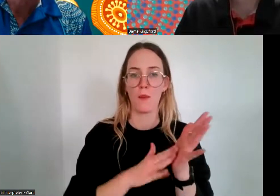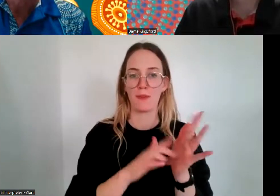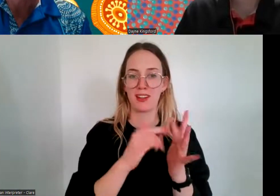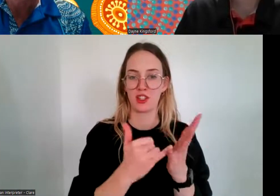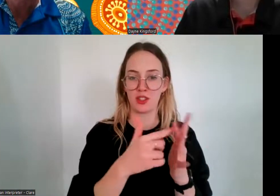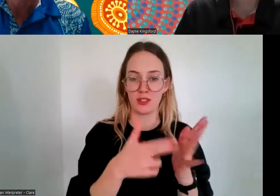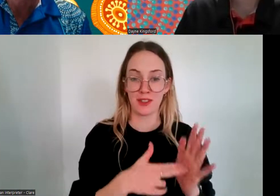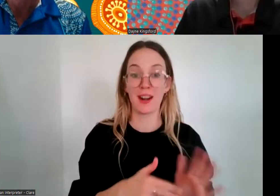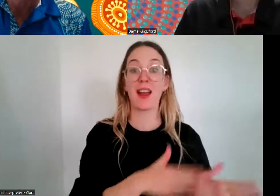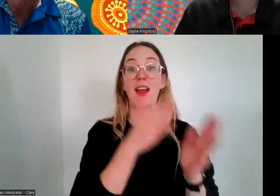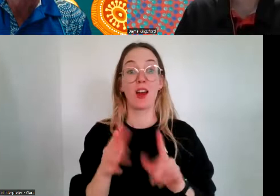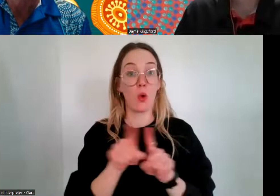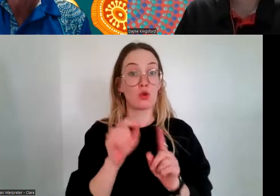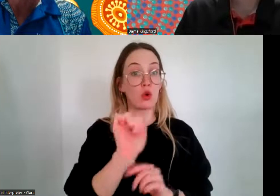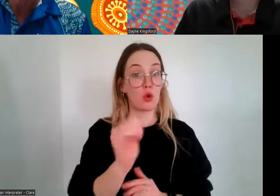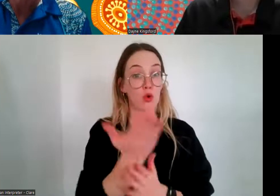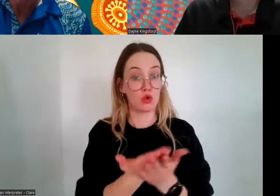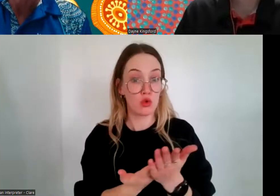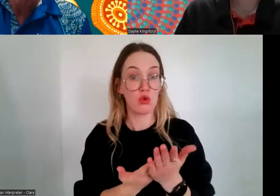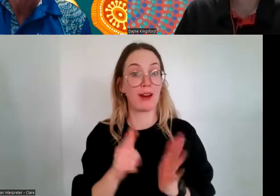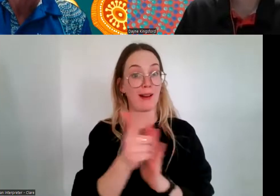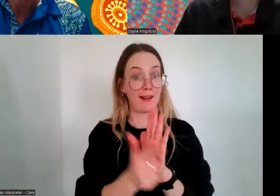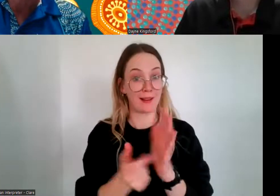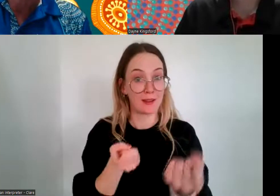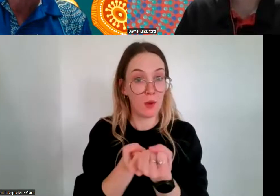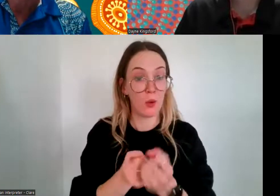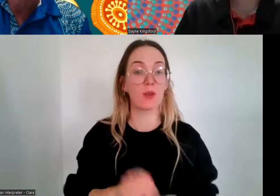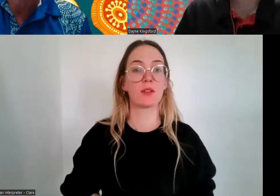Then that will be followed then by some questions and answers.